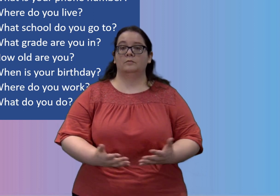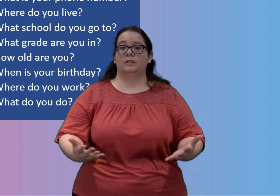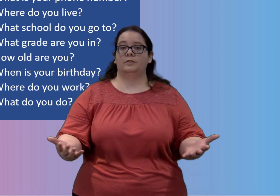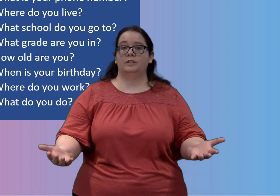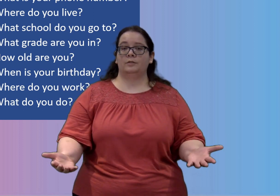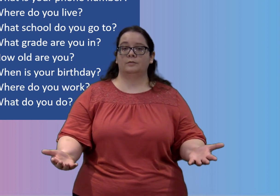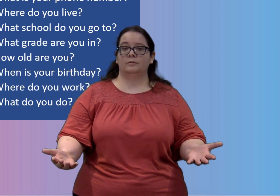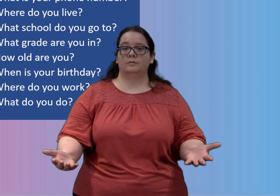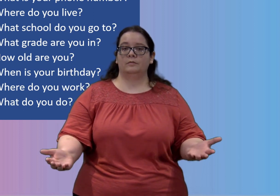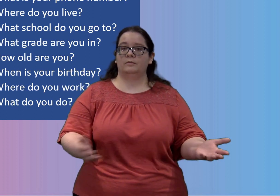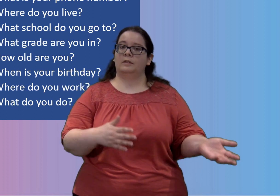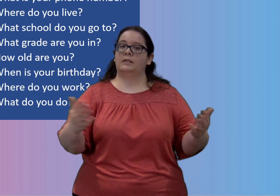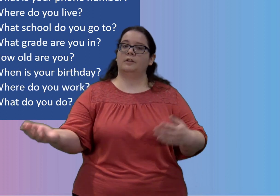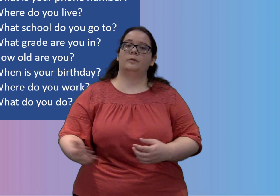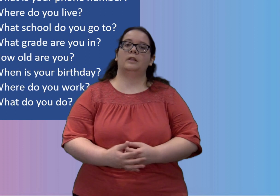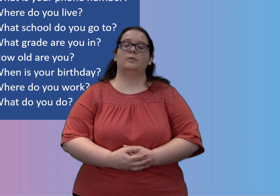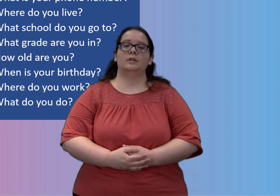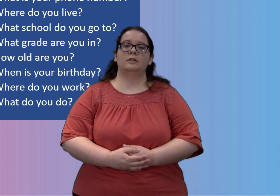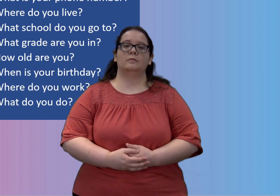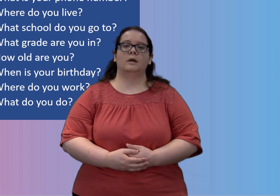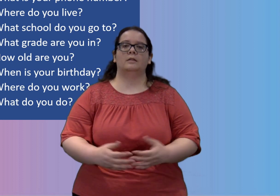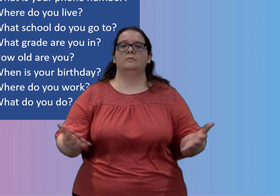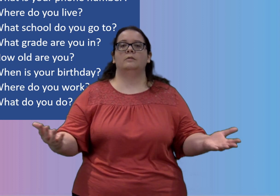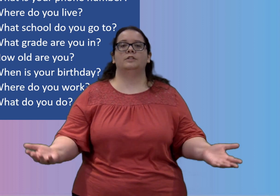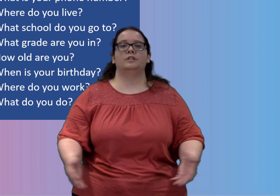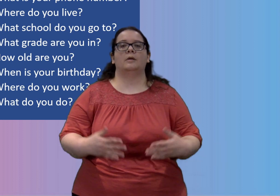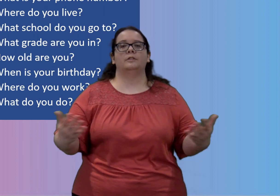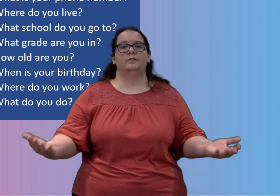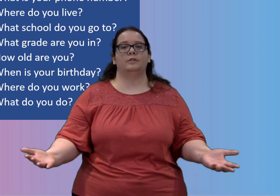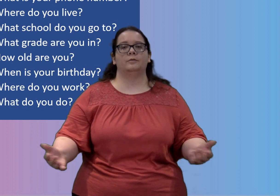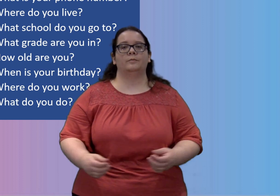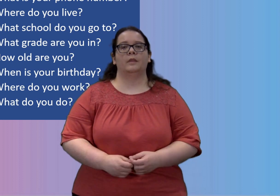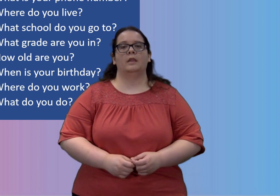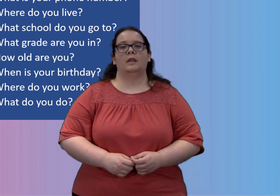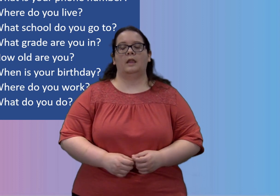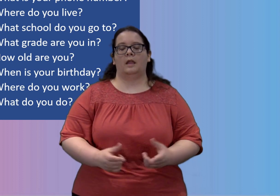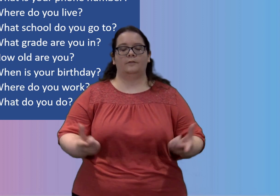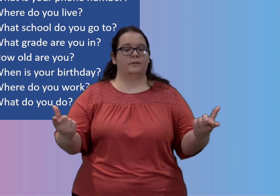What do you do? They tell you where they work, well what's your job? What do you do? And for